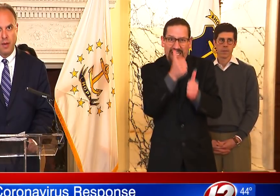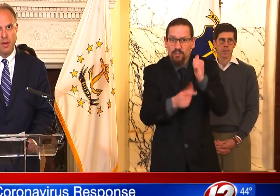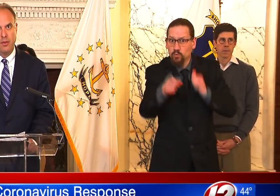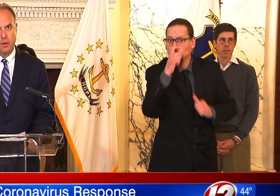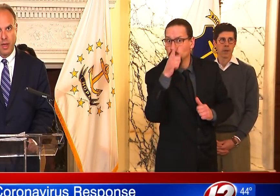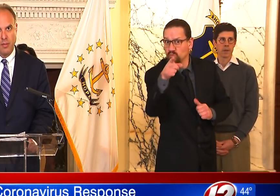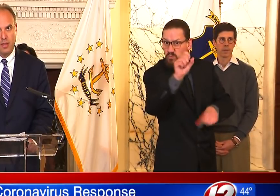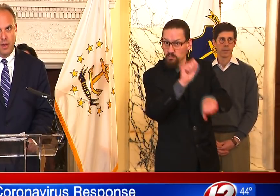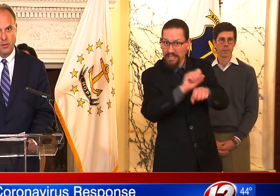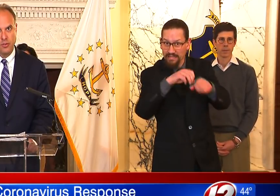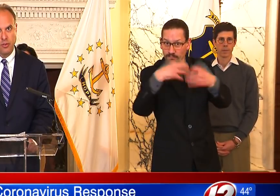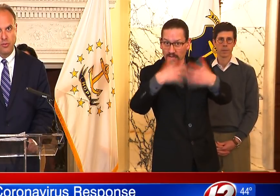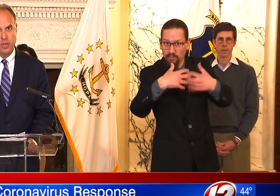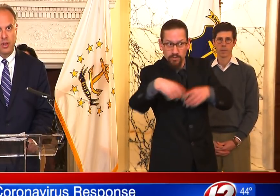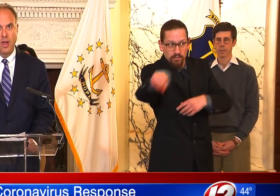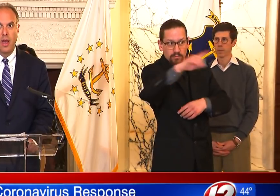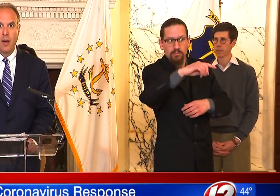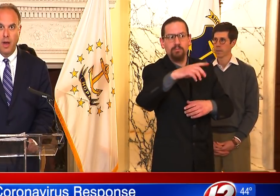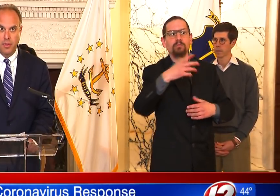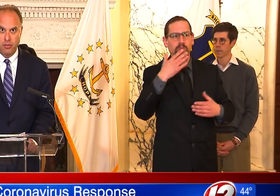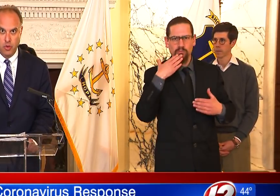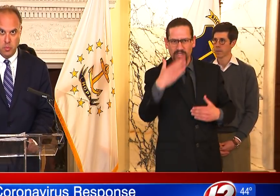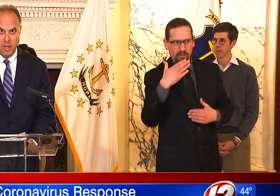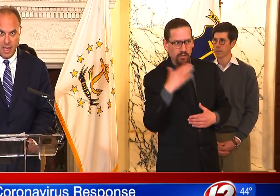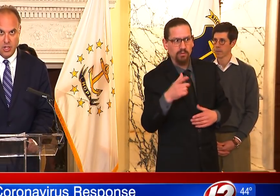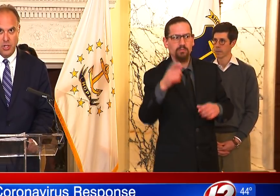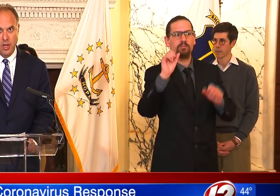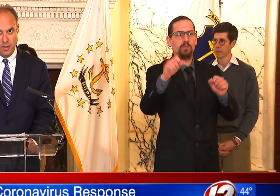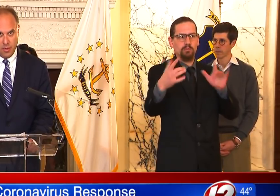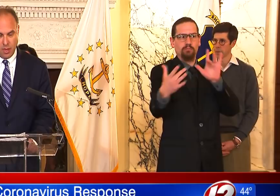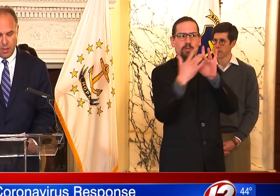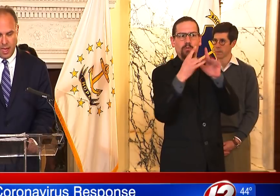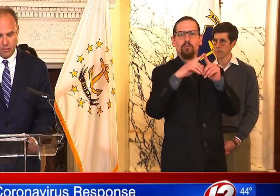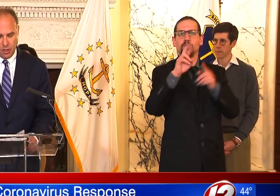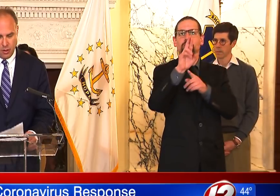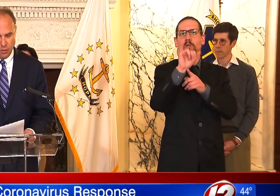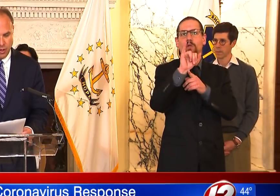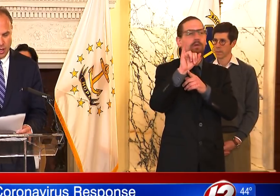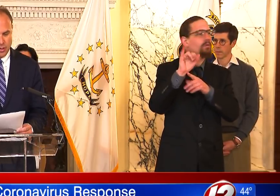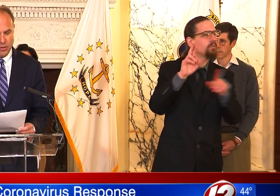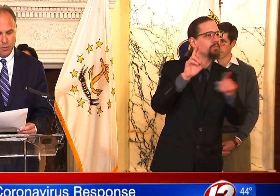THANK YOU VERY MUCH. WE